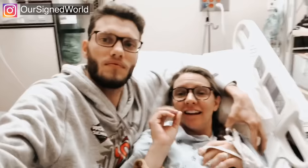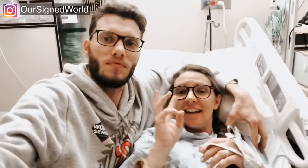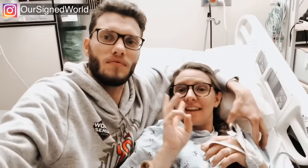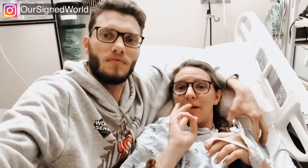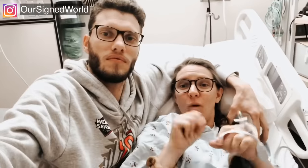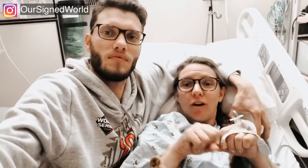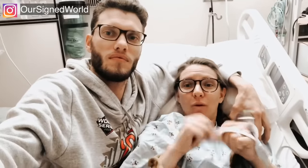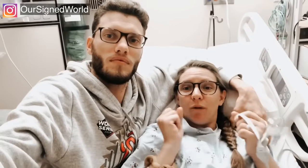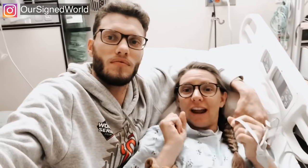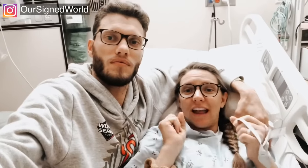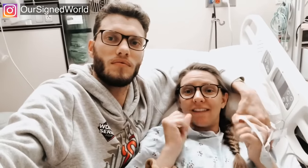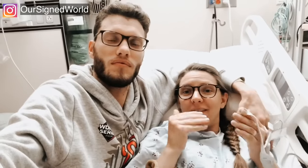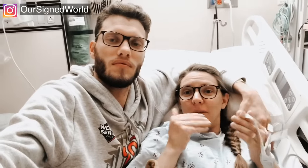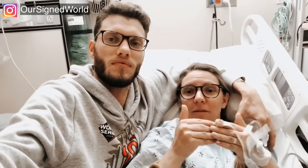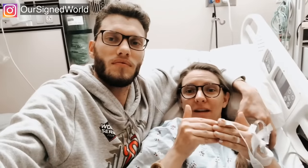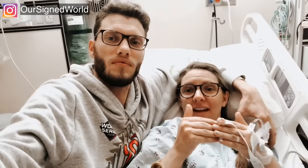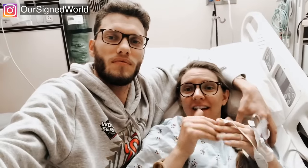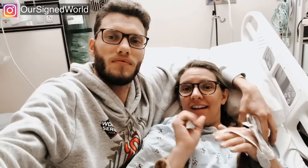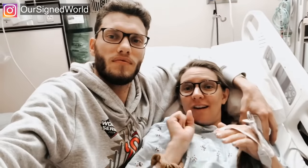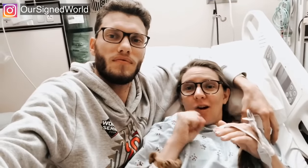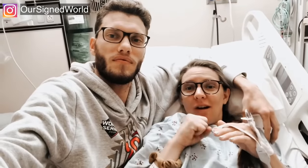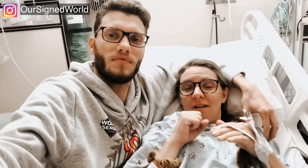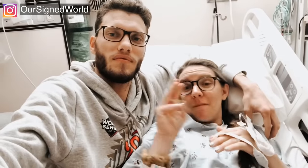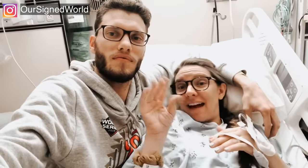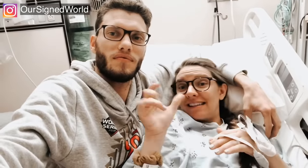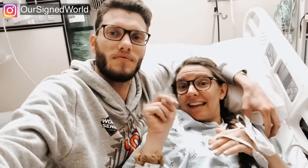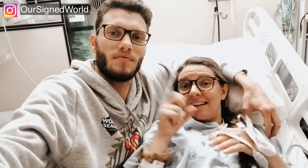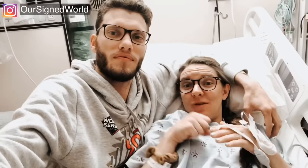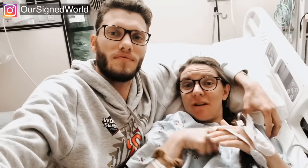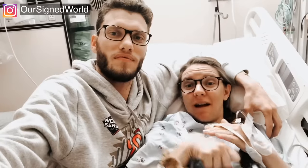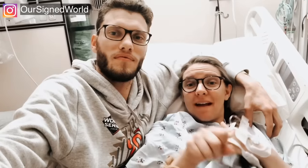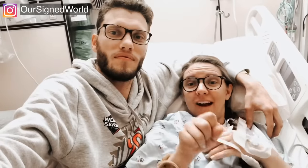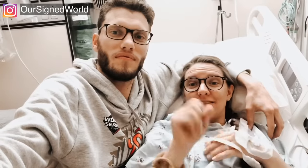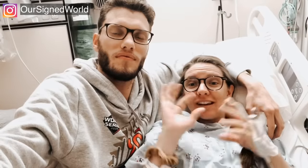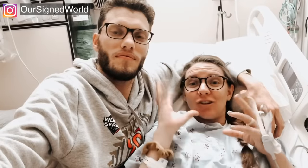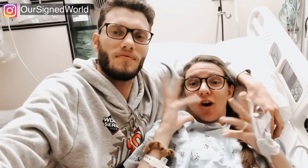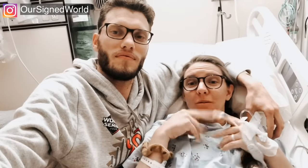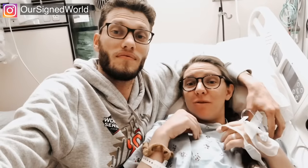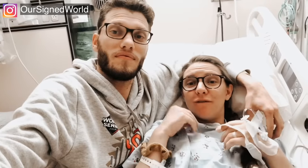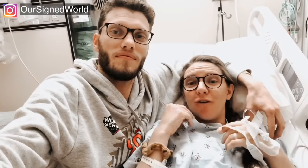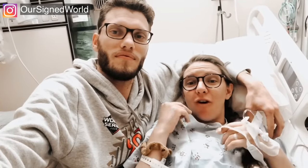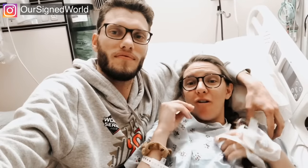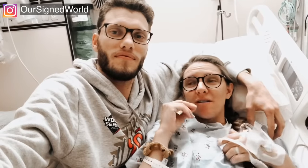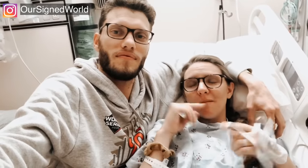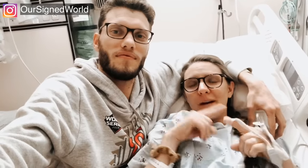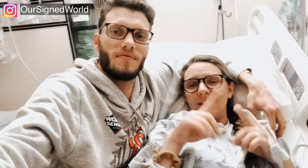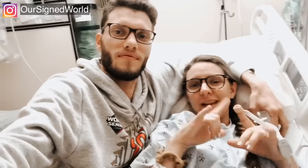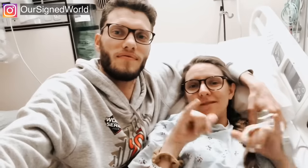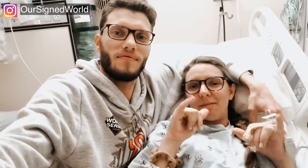then water will break and the baby, Madison will come out and I'll be beautiful but the same time